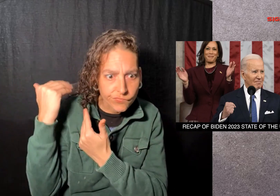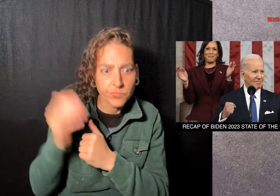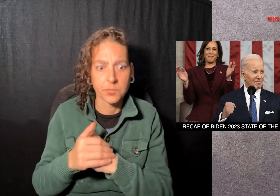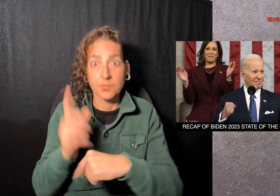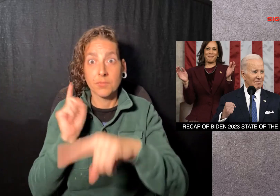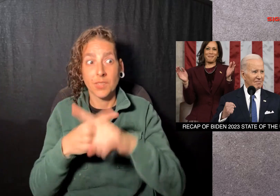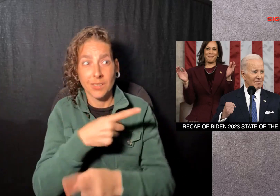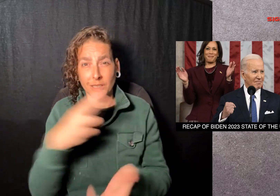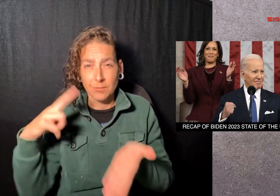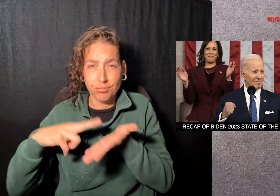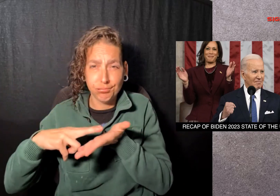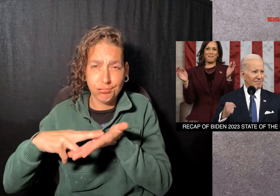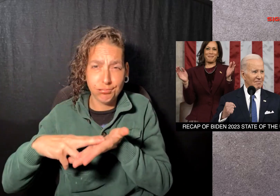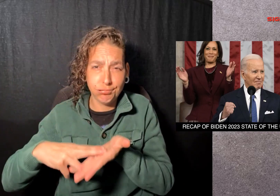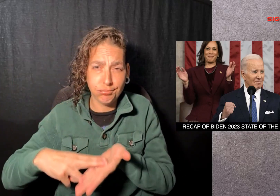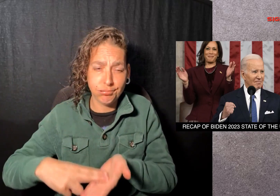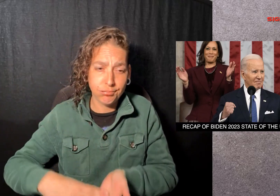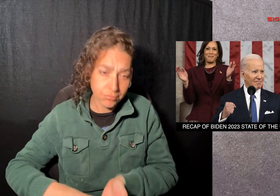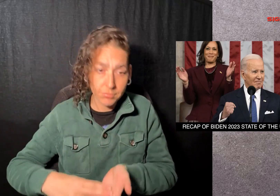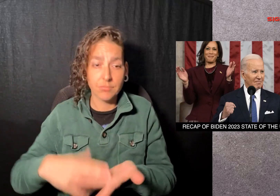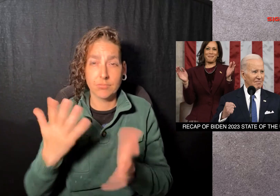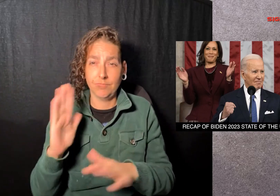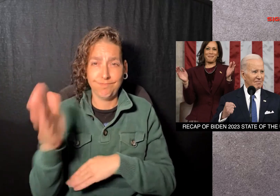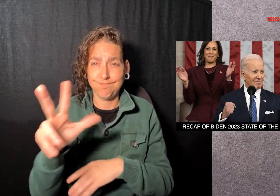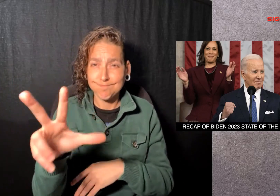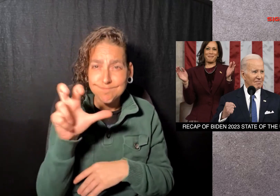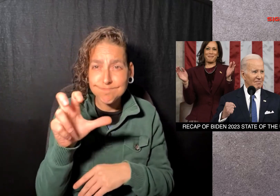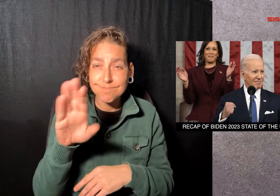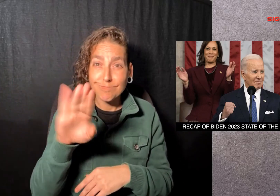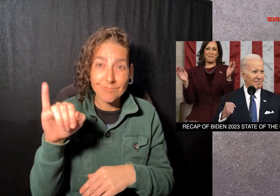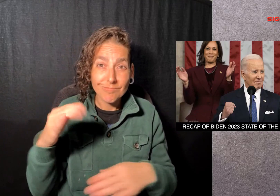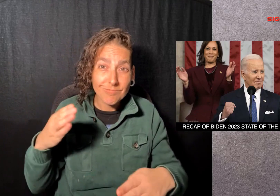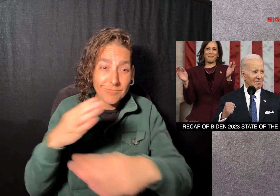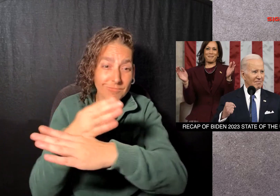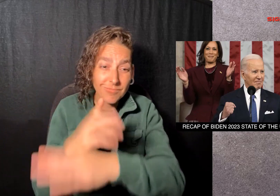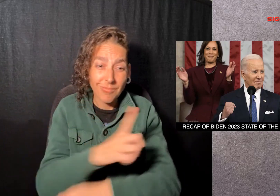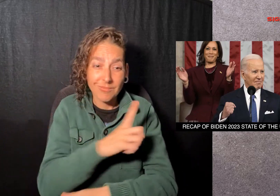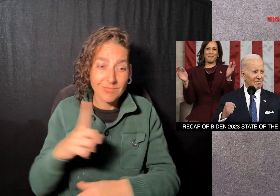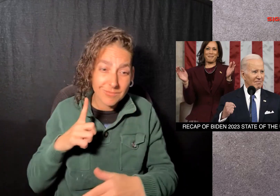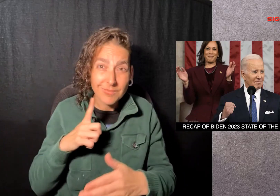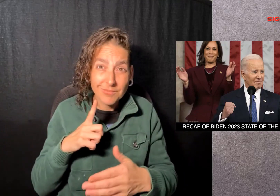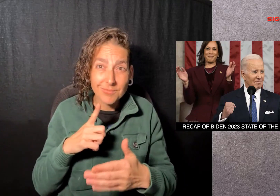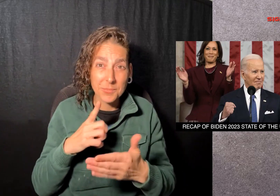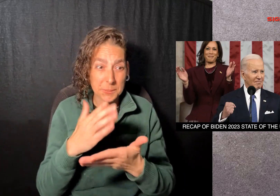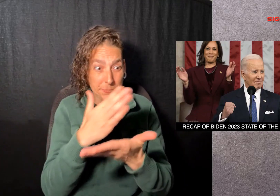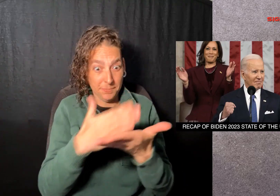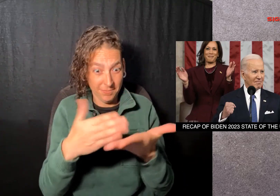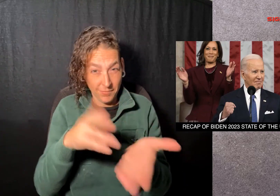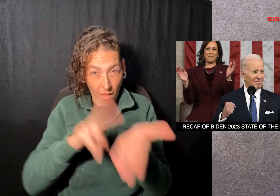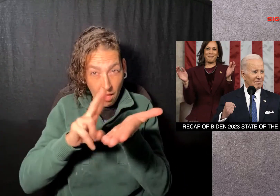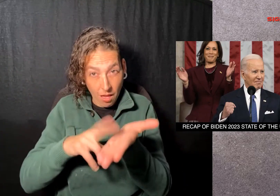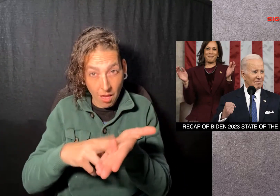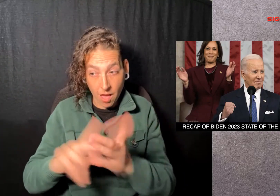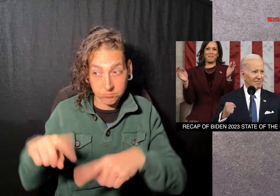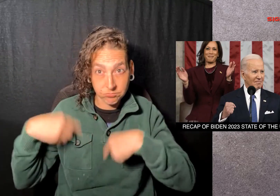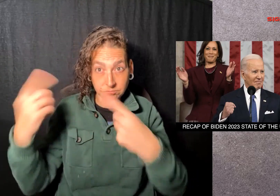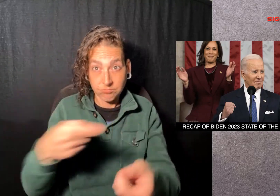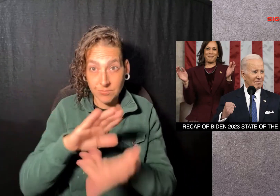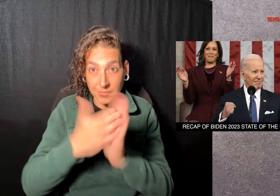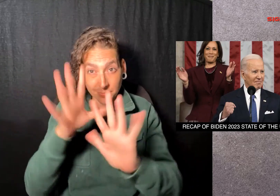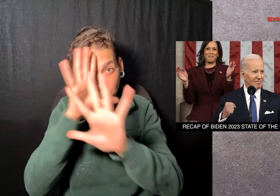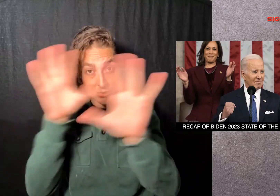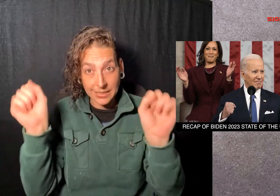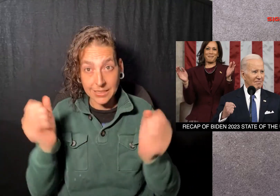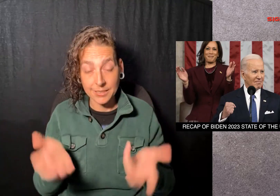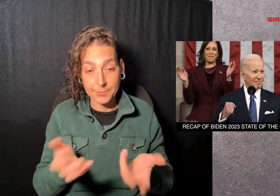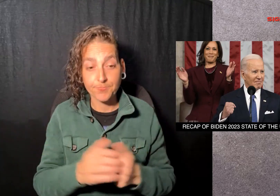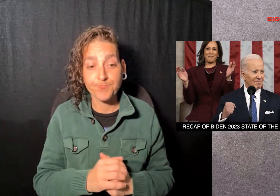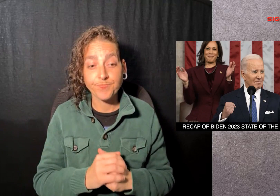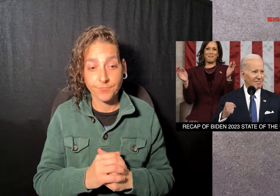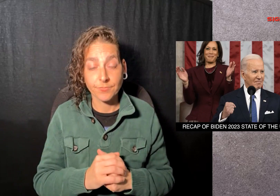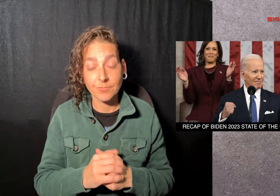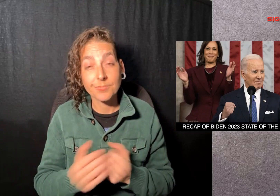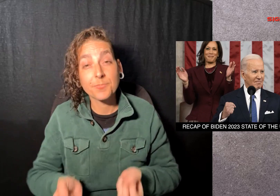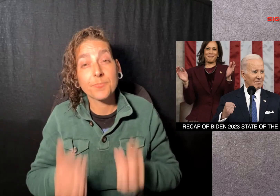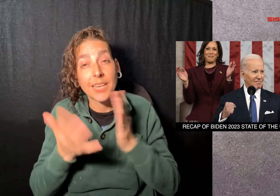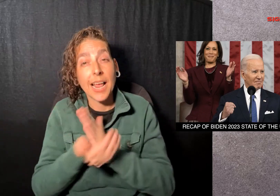mirror and he has signed over 300 bipartisan pieces of legislation since becoming president